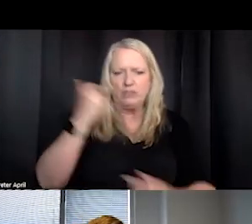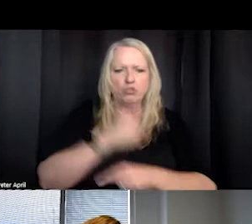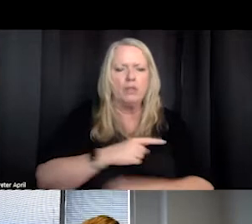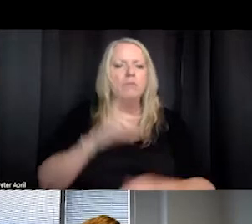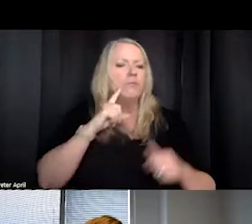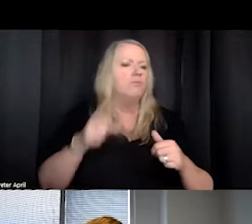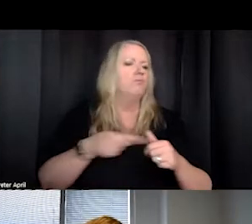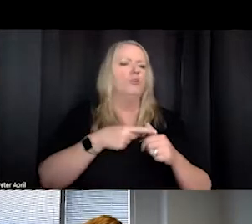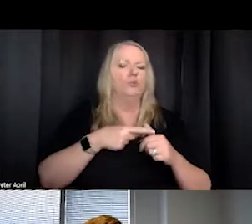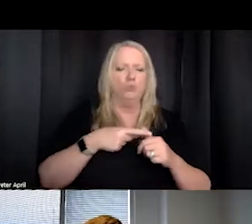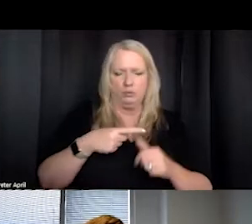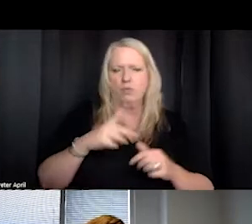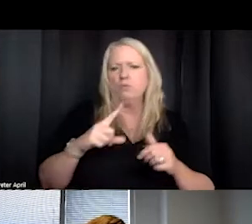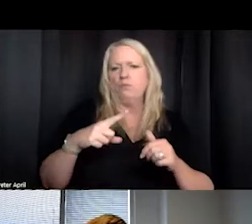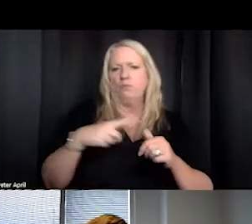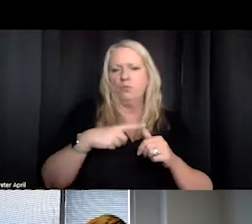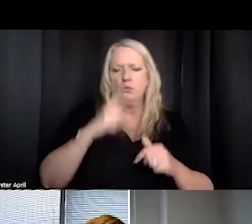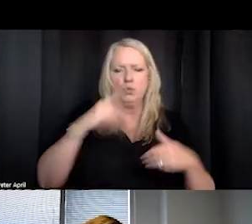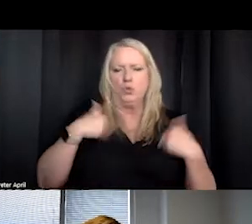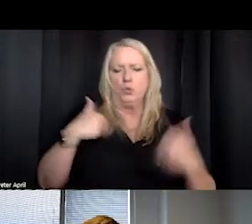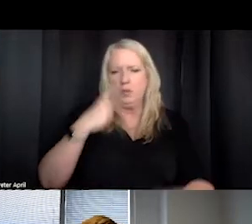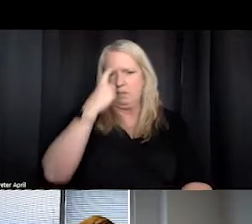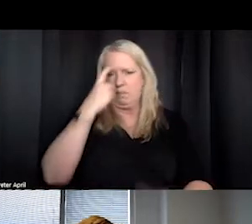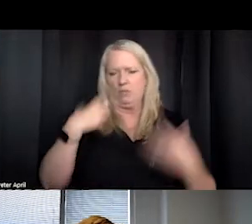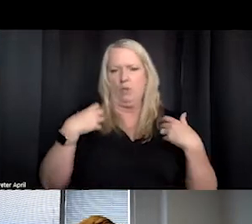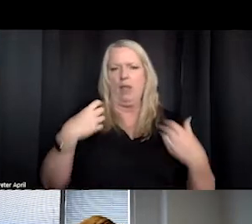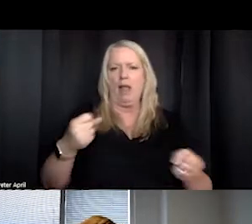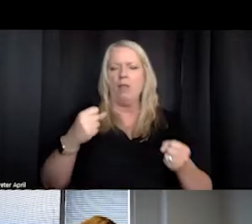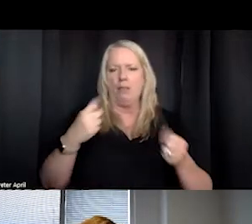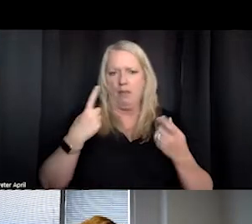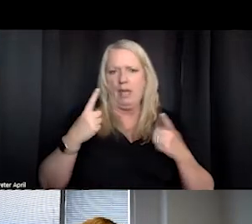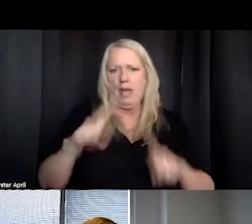THAT THERE IS, THE FIRST EVER YOUTH MENTAL HEALTH FORUM, HAPPENING, AT THE WHITE HOUSE TODAY.